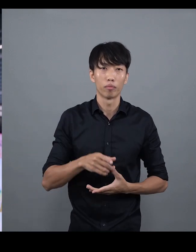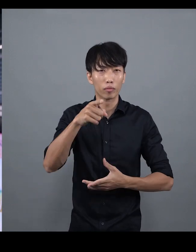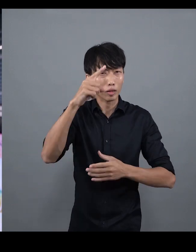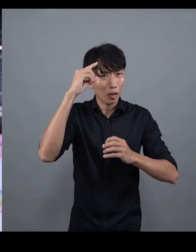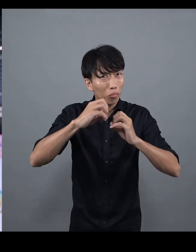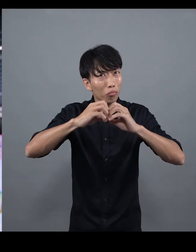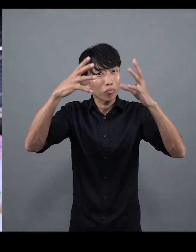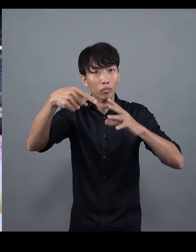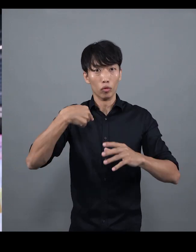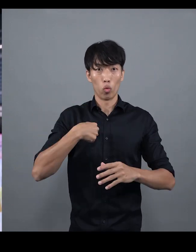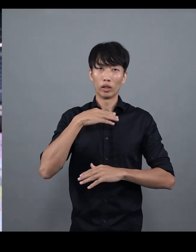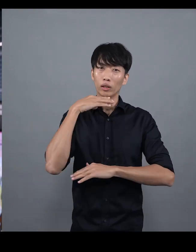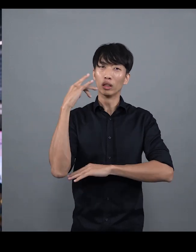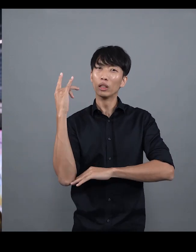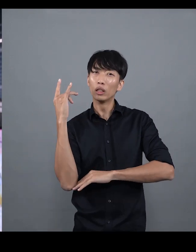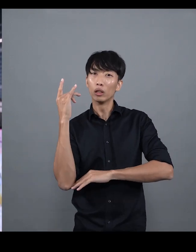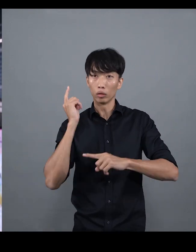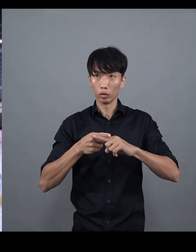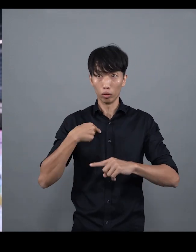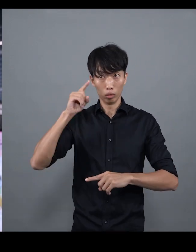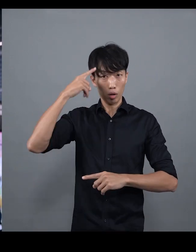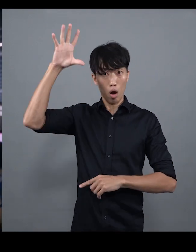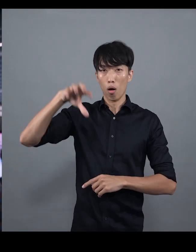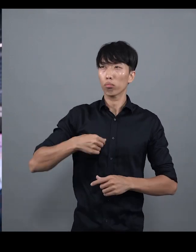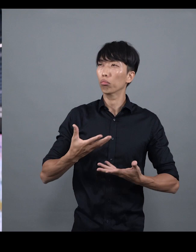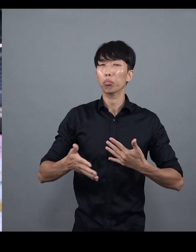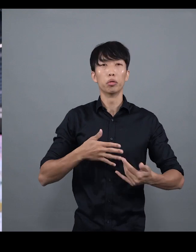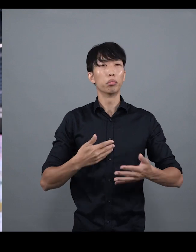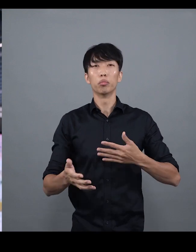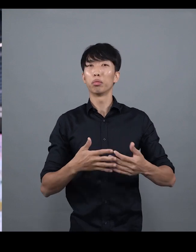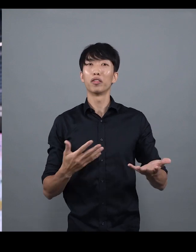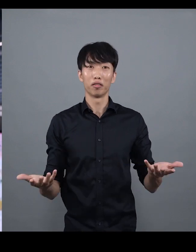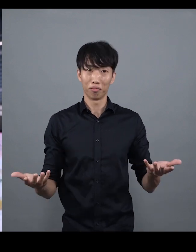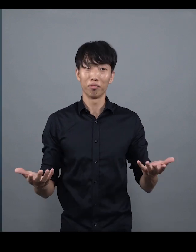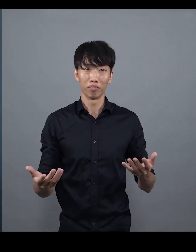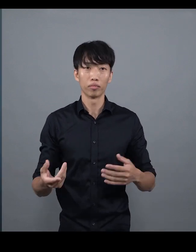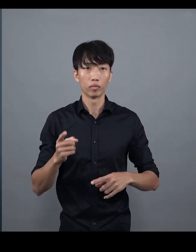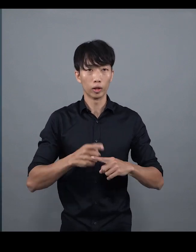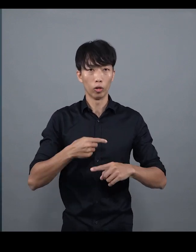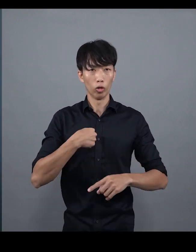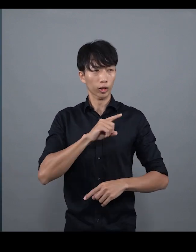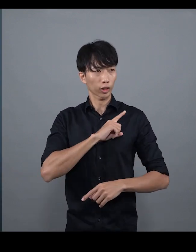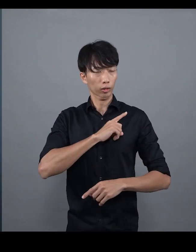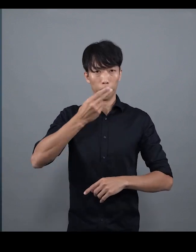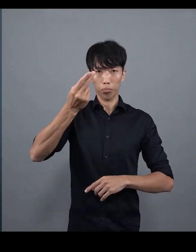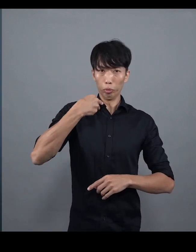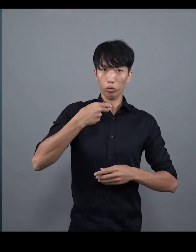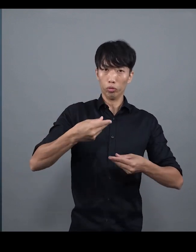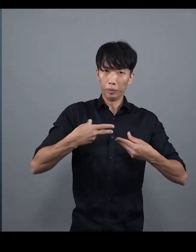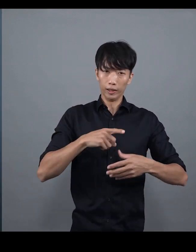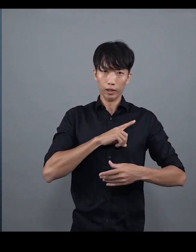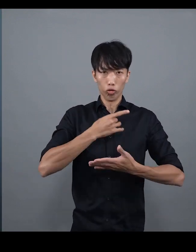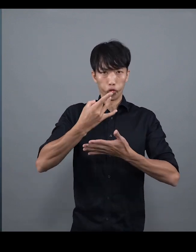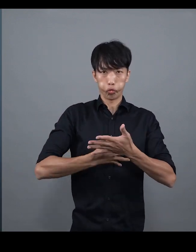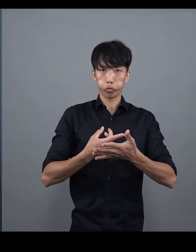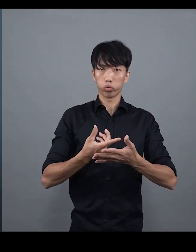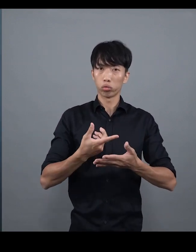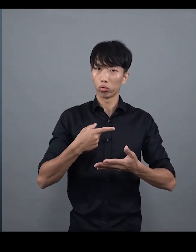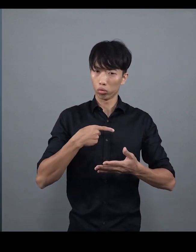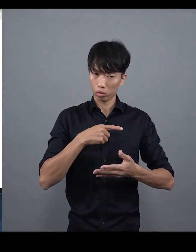You can imagine the situation when I was waiting I really had nothing to do during that whole day I had to set some conditions for myself